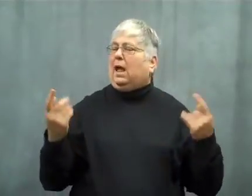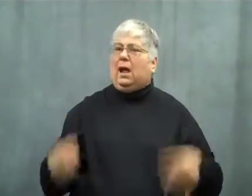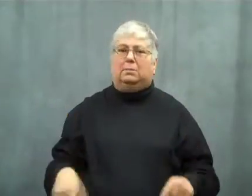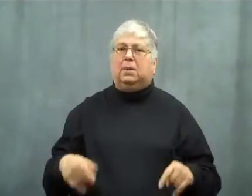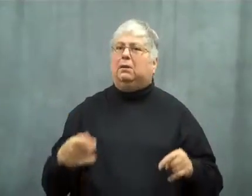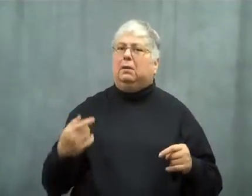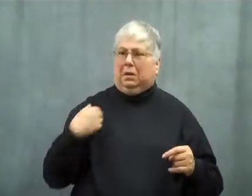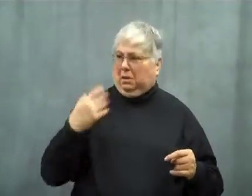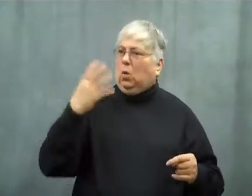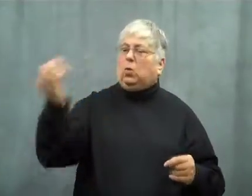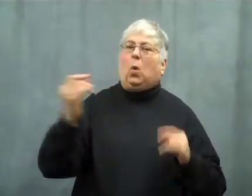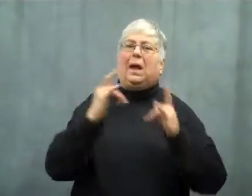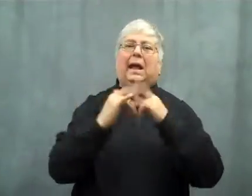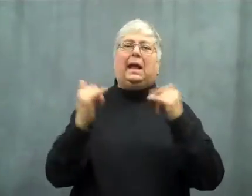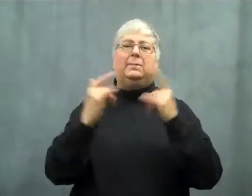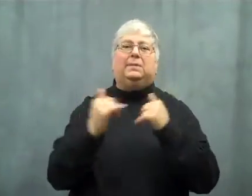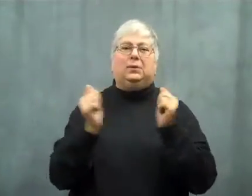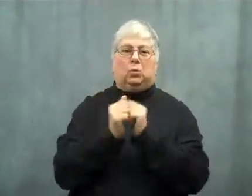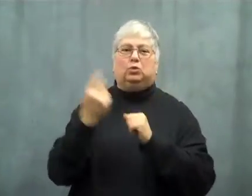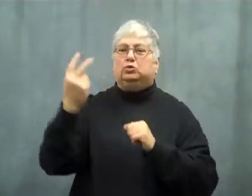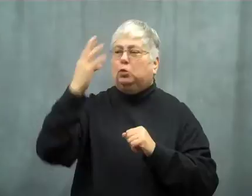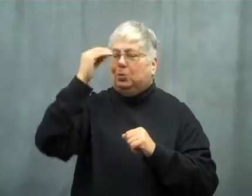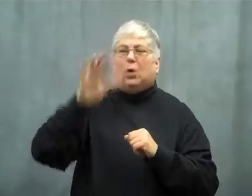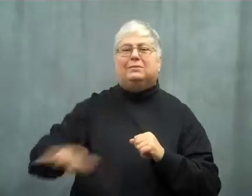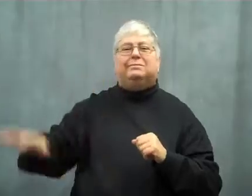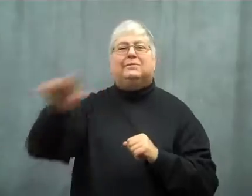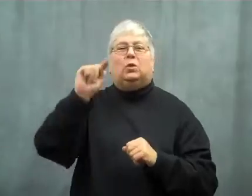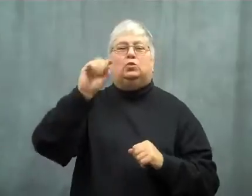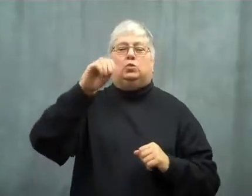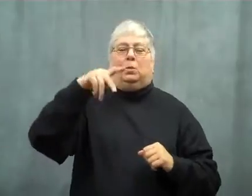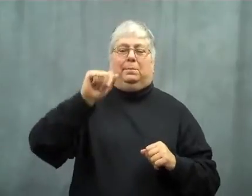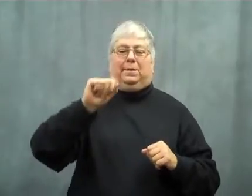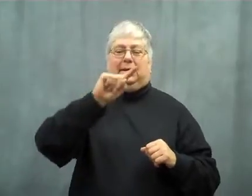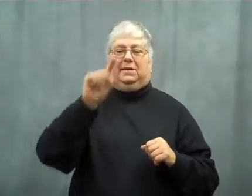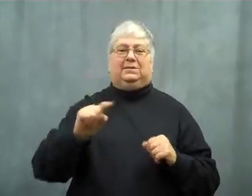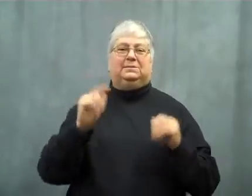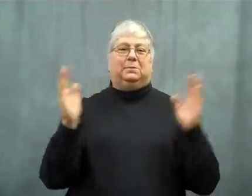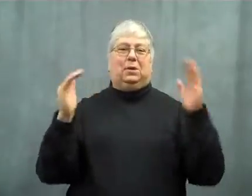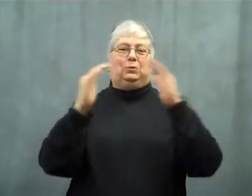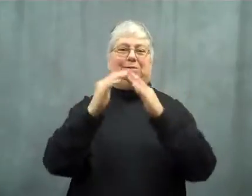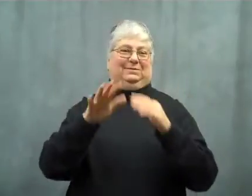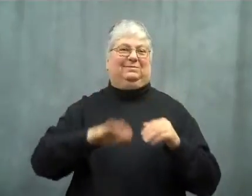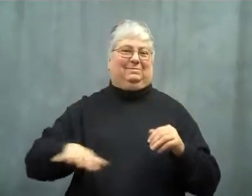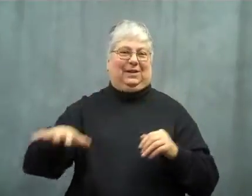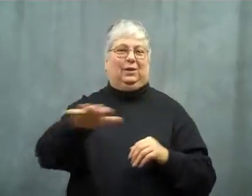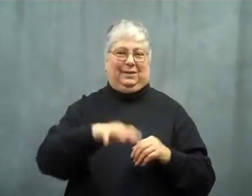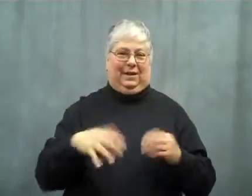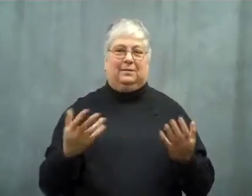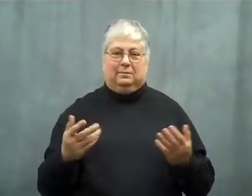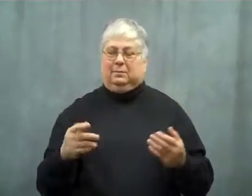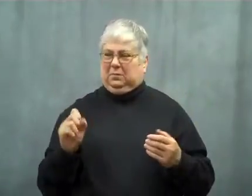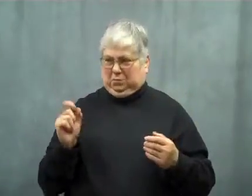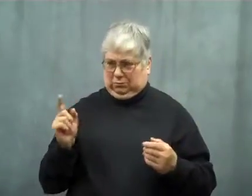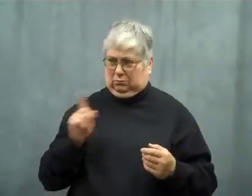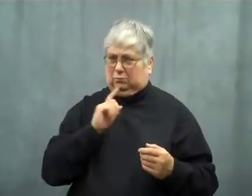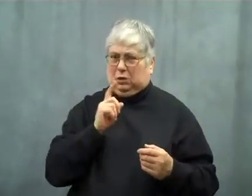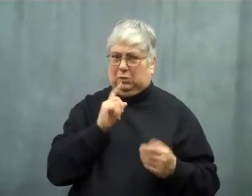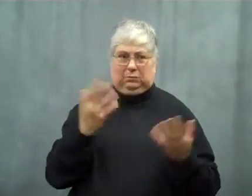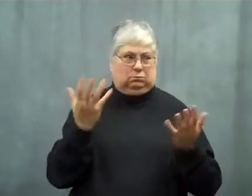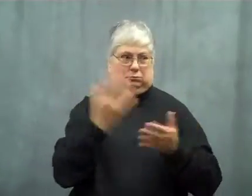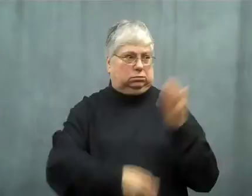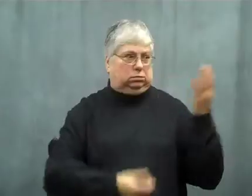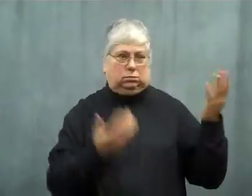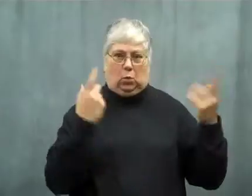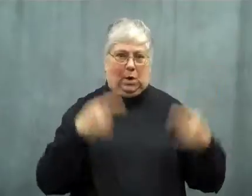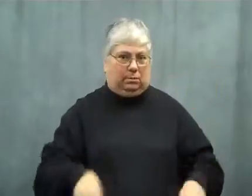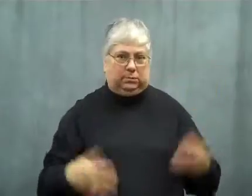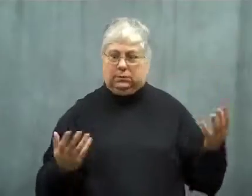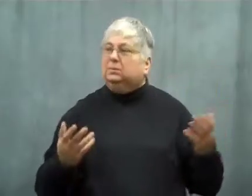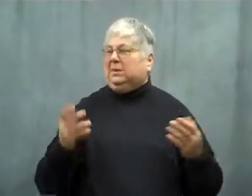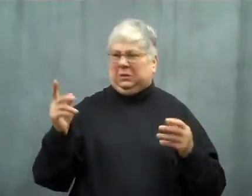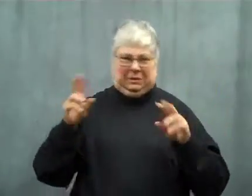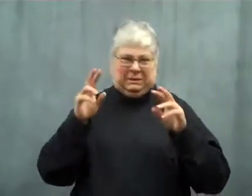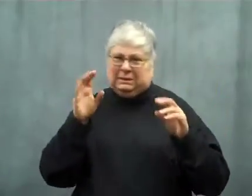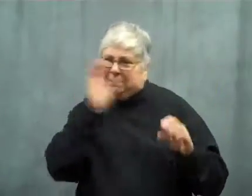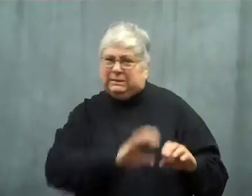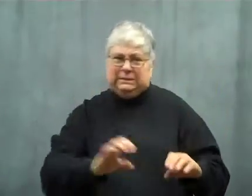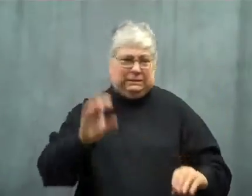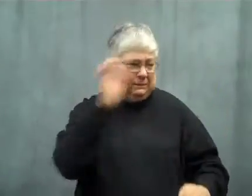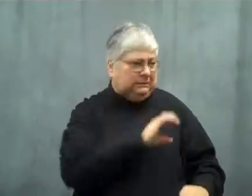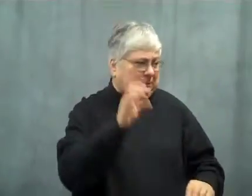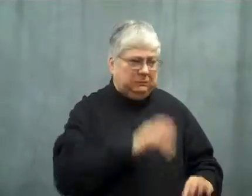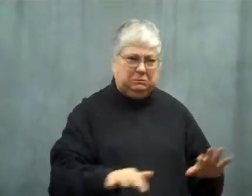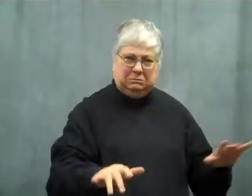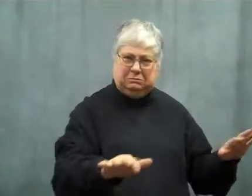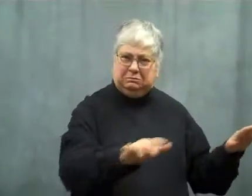He said he had gone camping with the boys at Topaz Mountain.